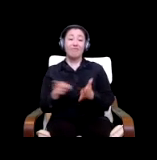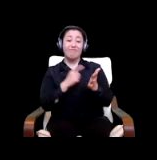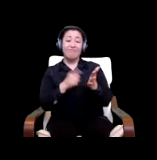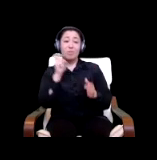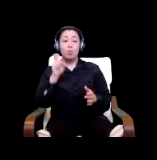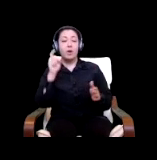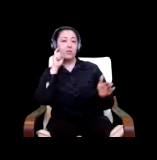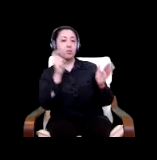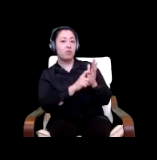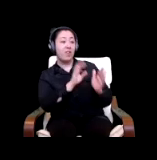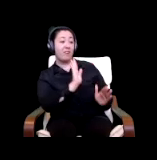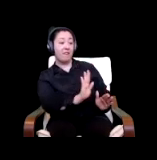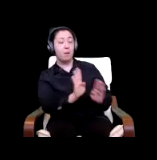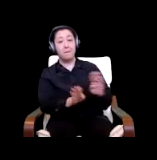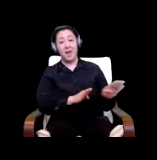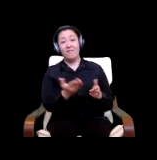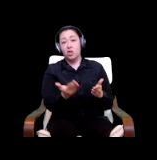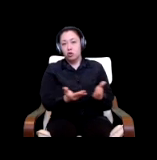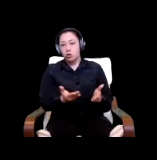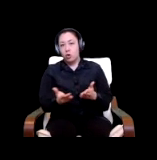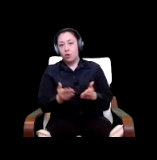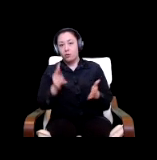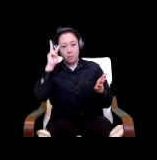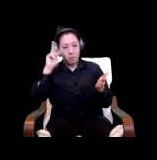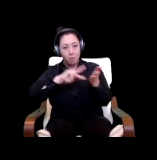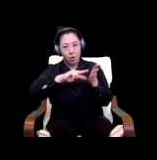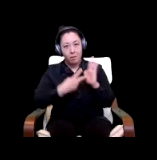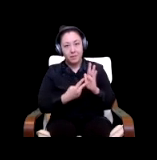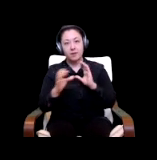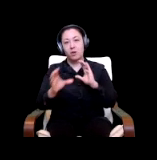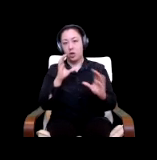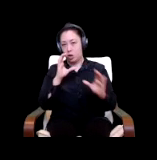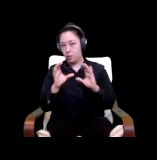serving a communicative purpose. And not to try to remove bad behavior without giving